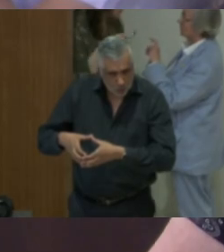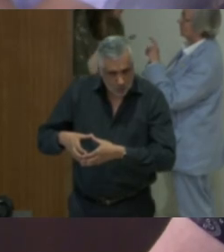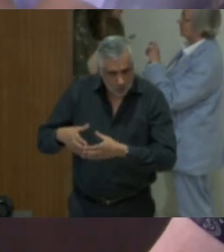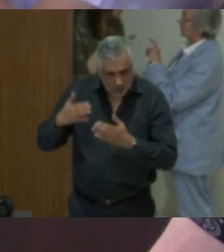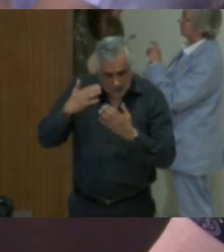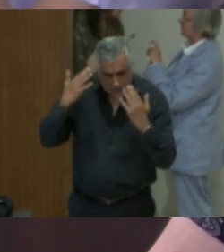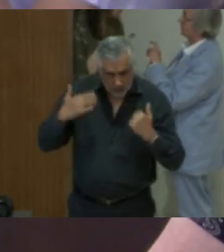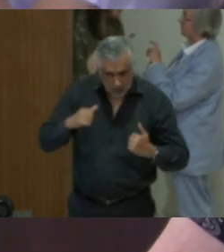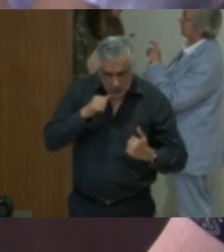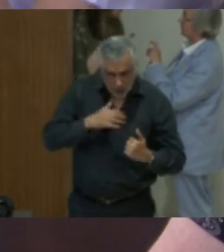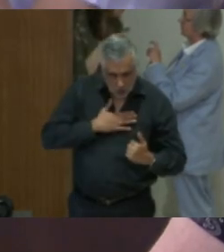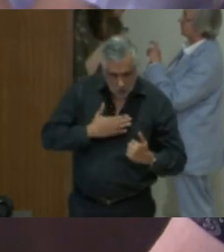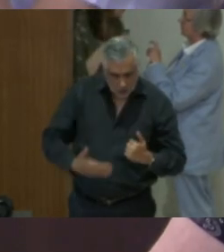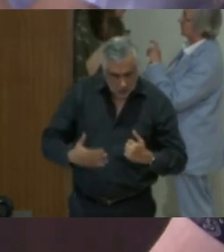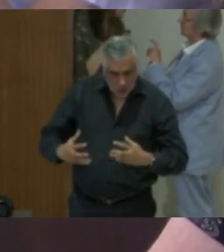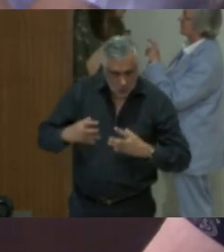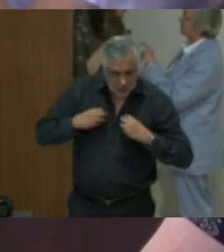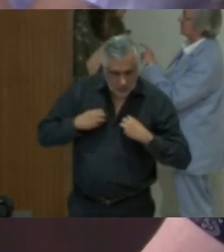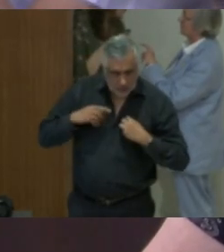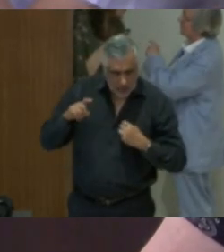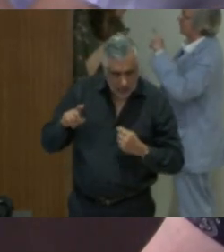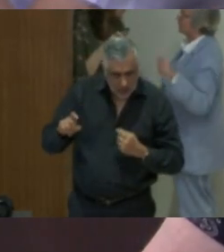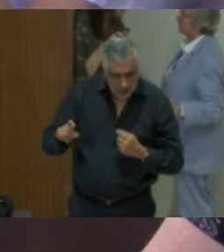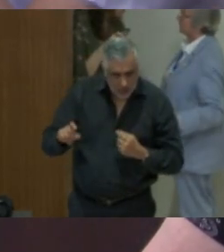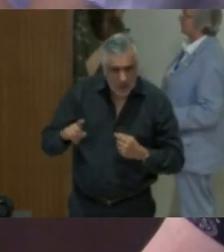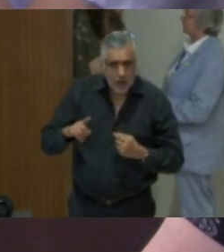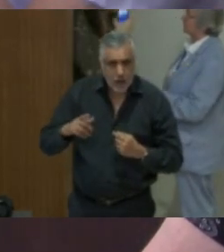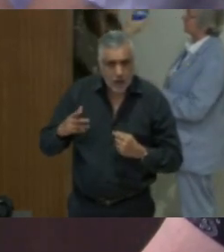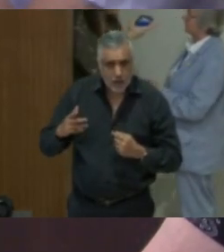Are there impediments for young deaf ladies to join religious life?